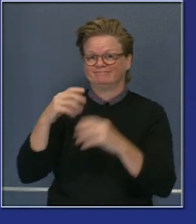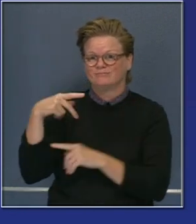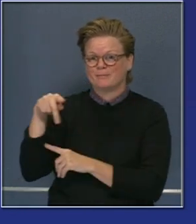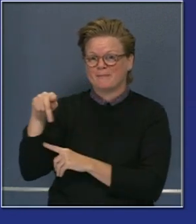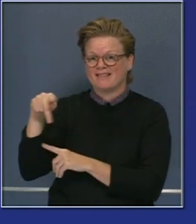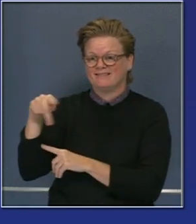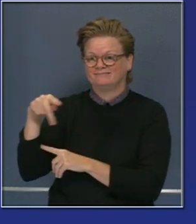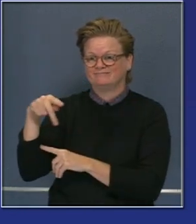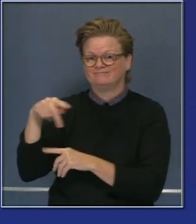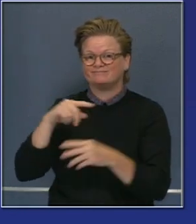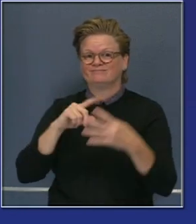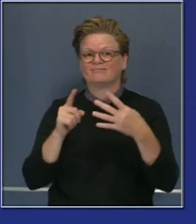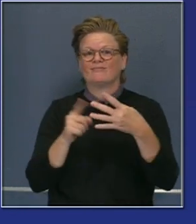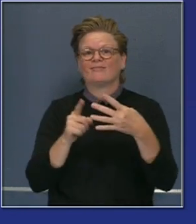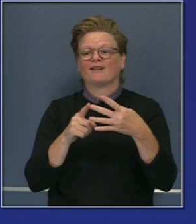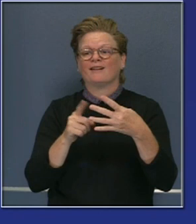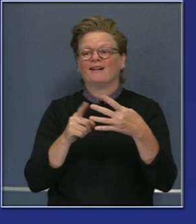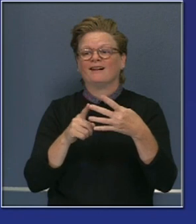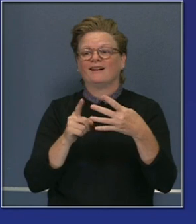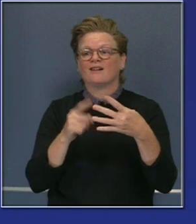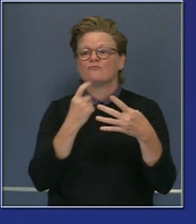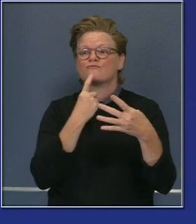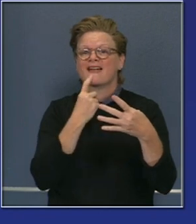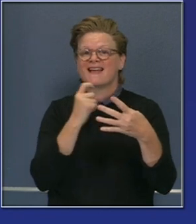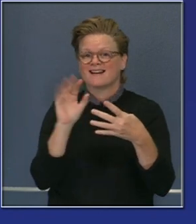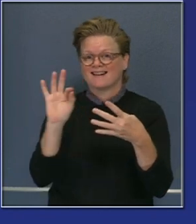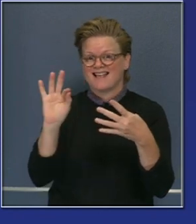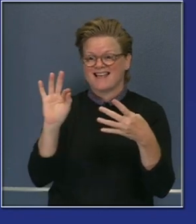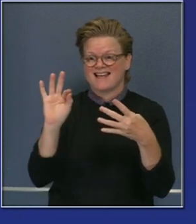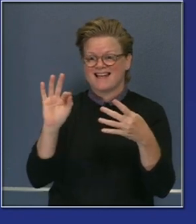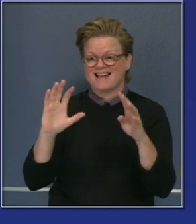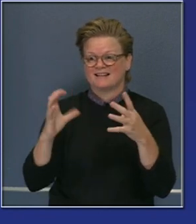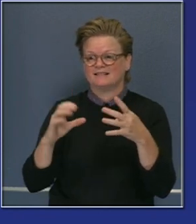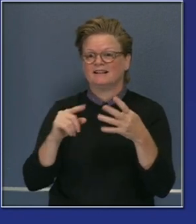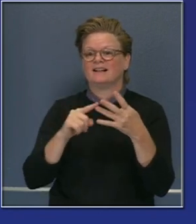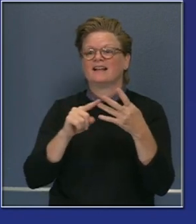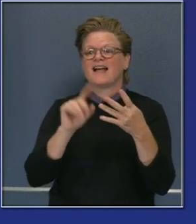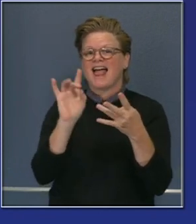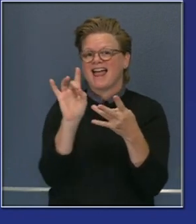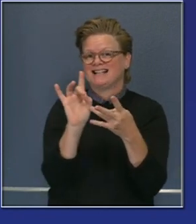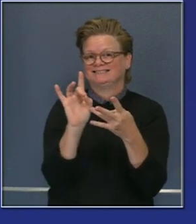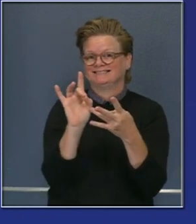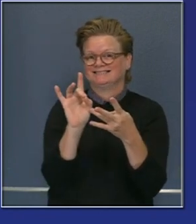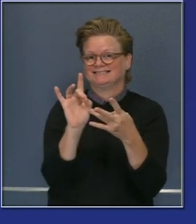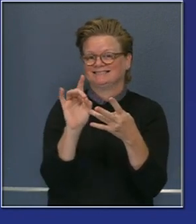LIST AS WEEGO. THE NUMBER OF COUNTIES AGAIN REPRESENTED IN PURPLE, 38, AND